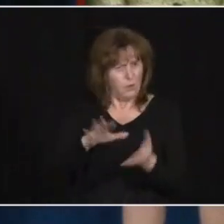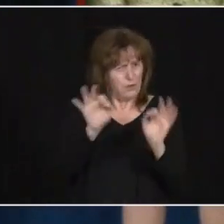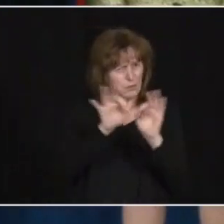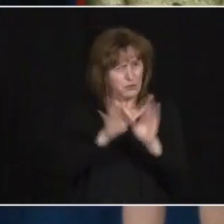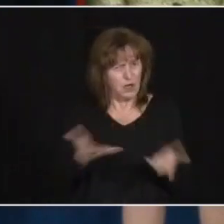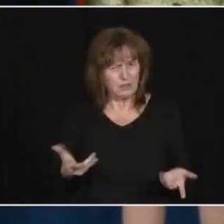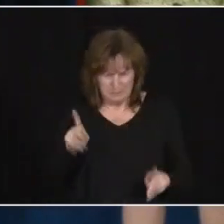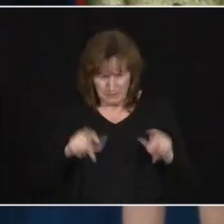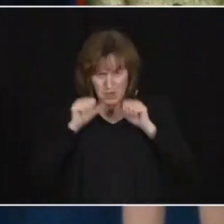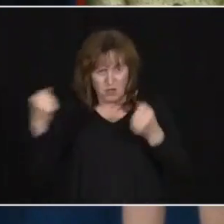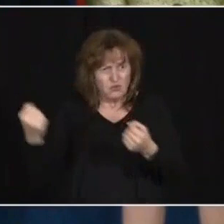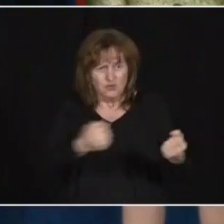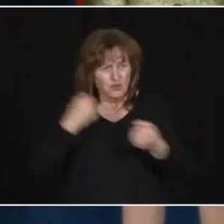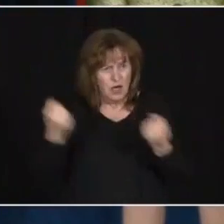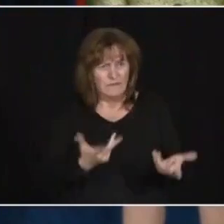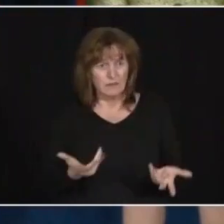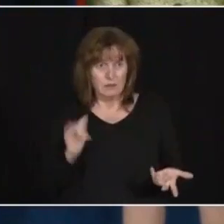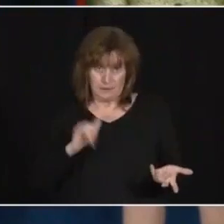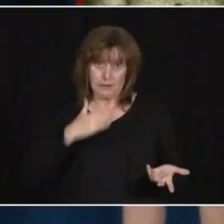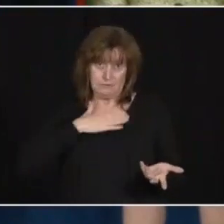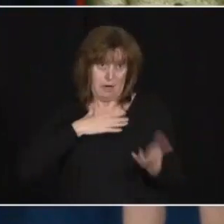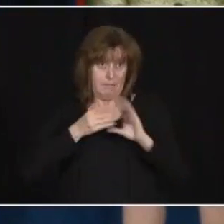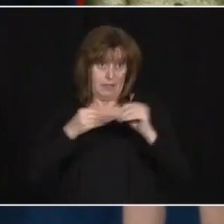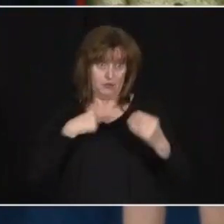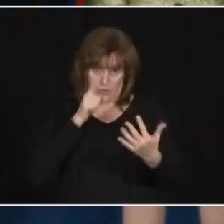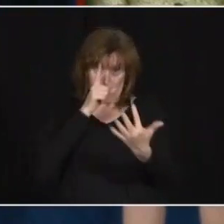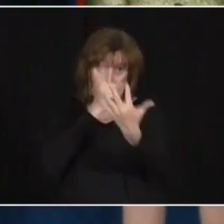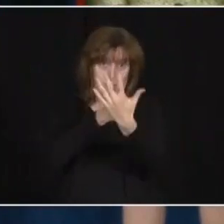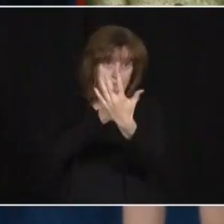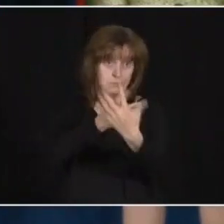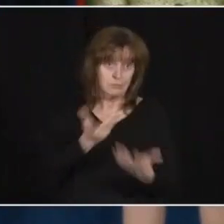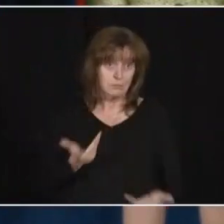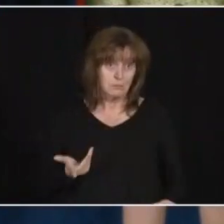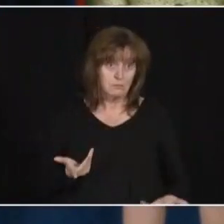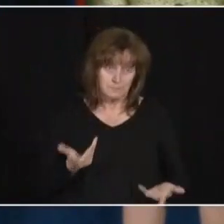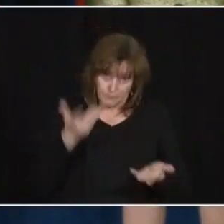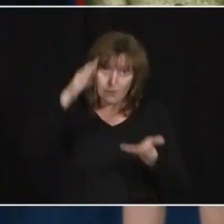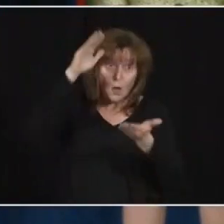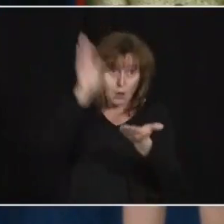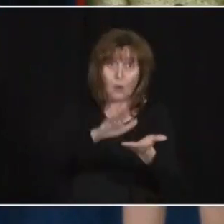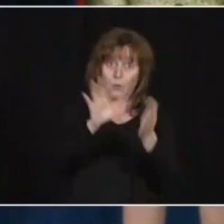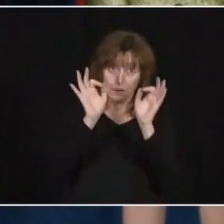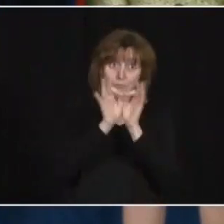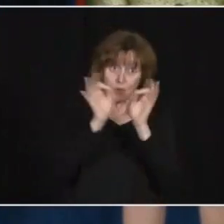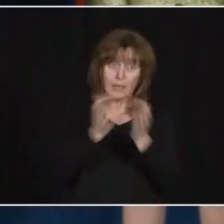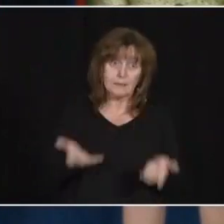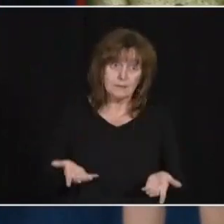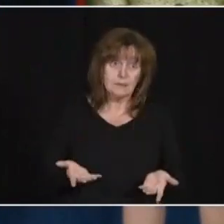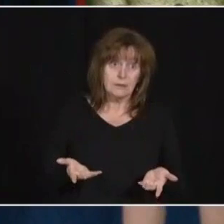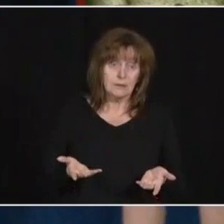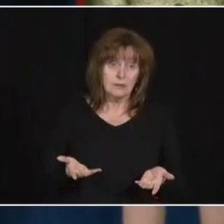That's my message to them. They have to lower their rates, because again, people aren't driving.